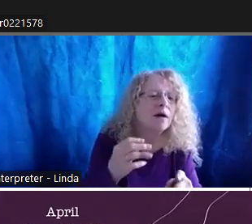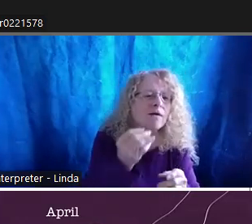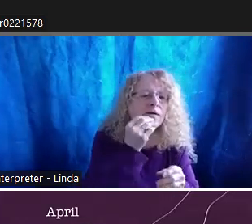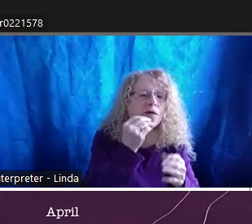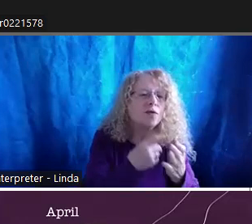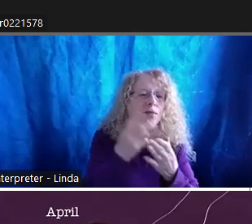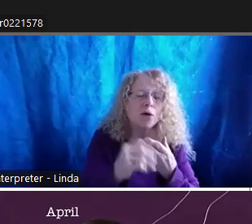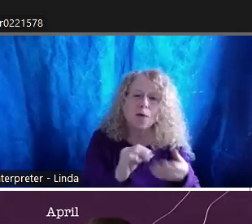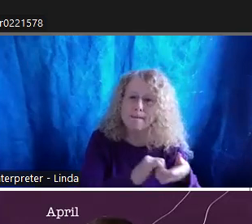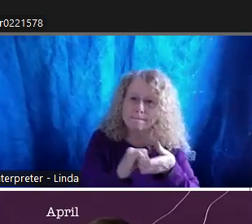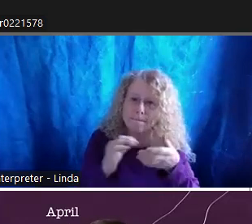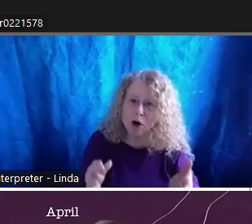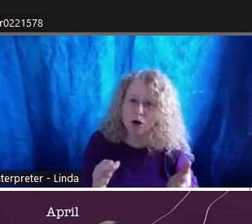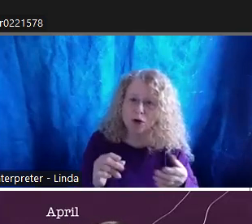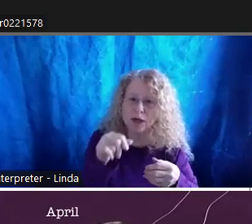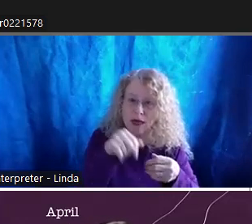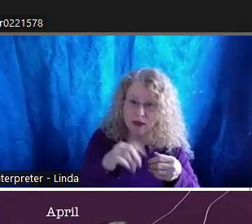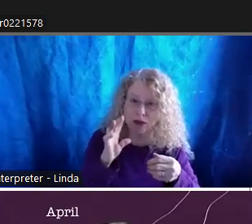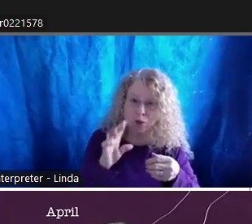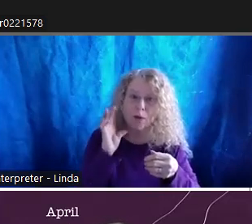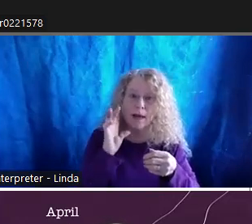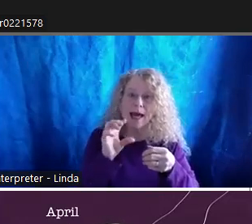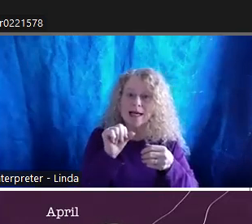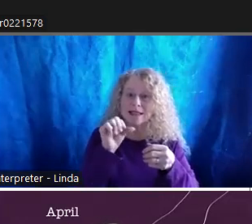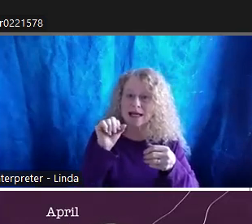FOR THIS LISTSERV IT WILL BE SSP PROGRAM PARTNERS.